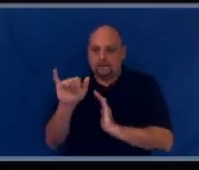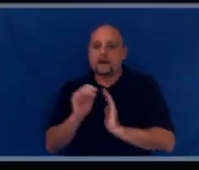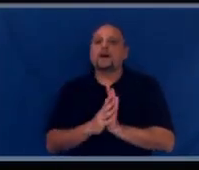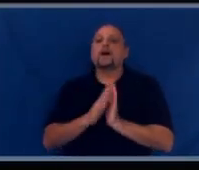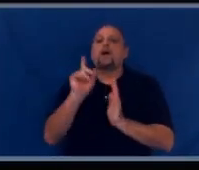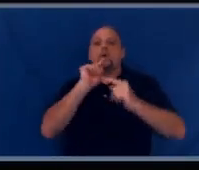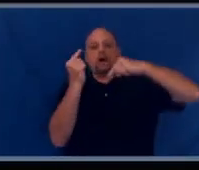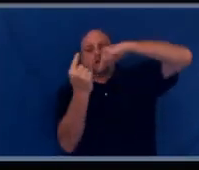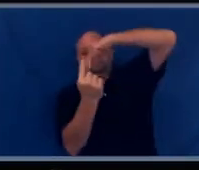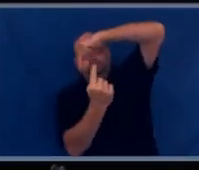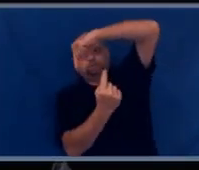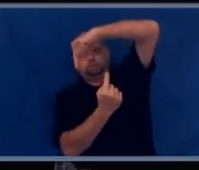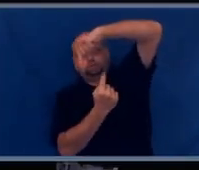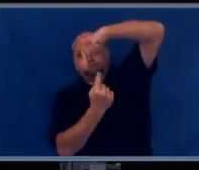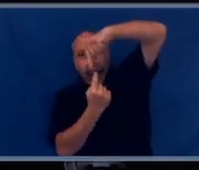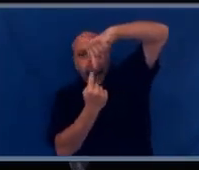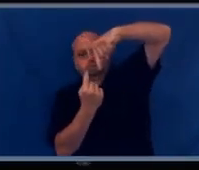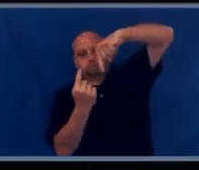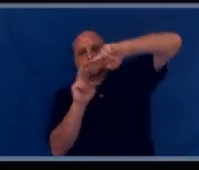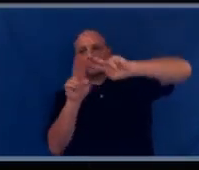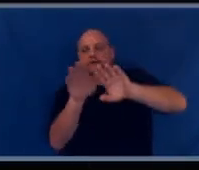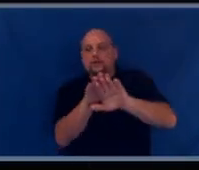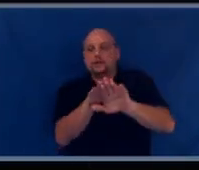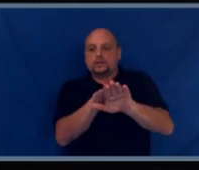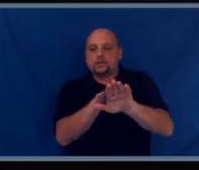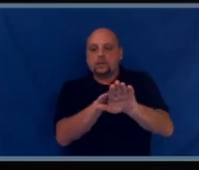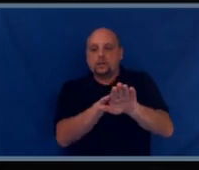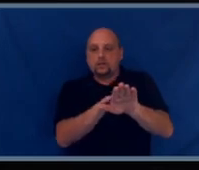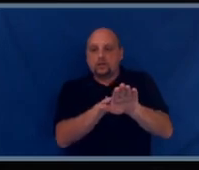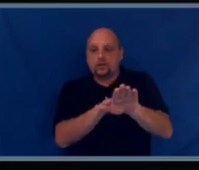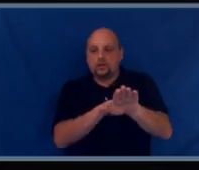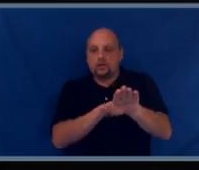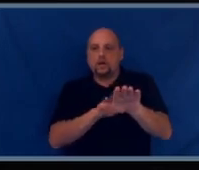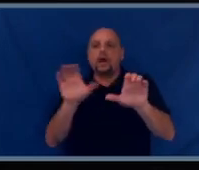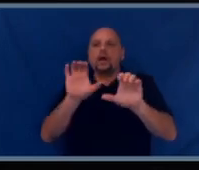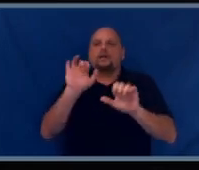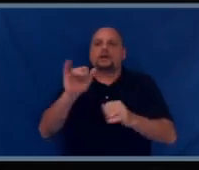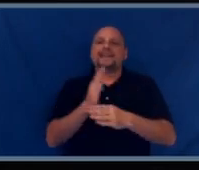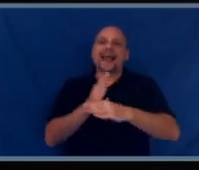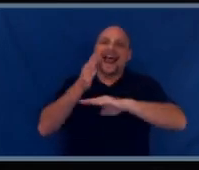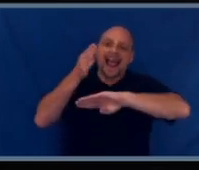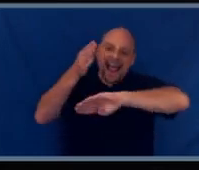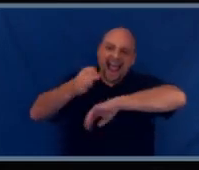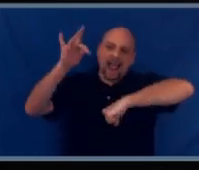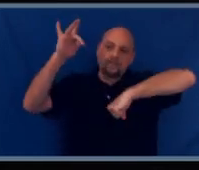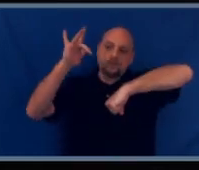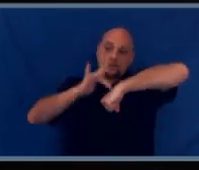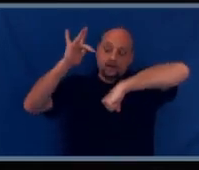AND IT DOES THAT AFTER TAG. AND WE DID THAT ONCE BEFORE TAG AS WELL.